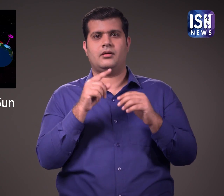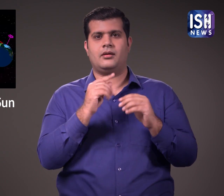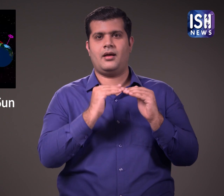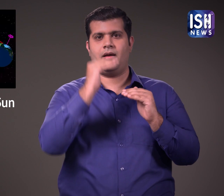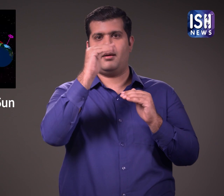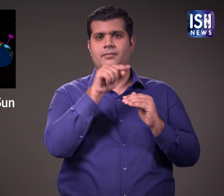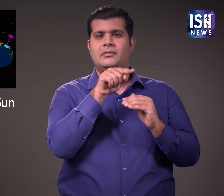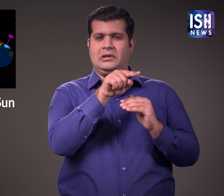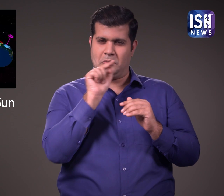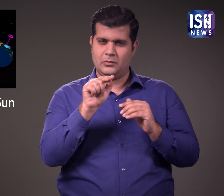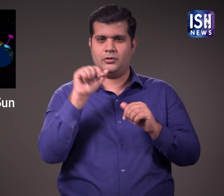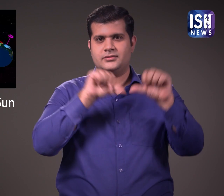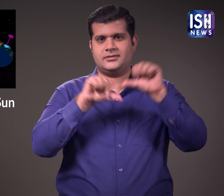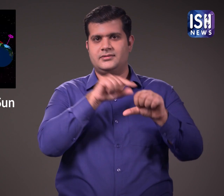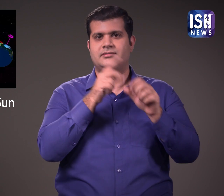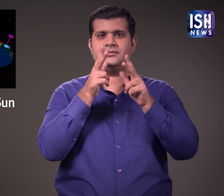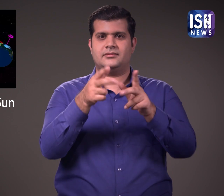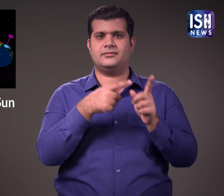This is the science behind it.